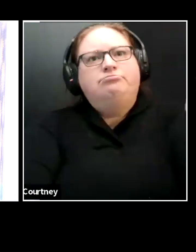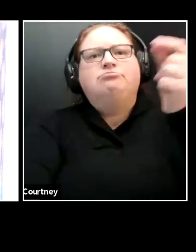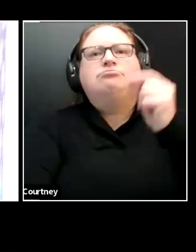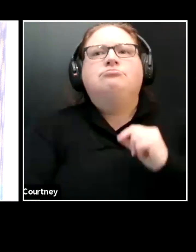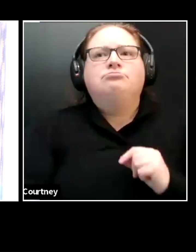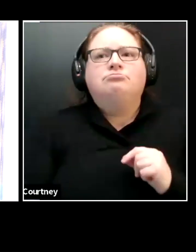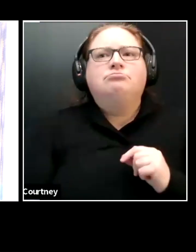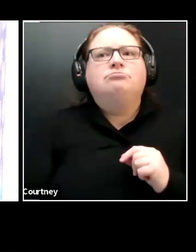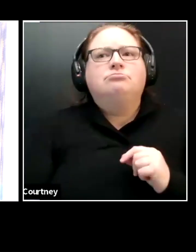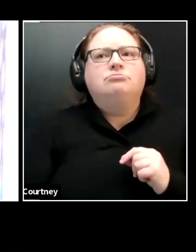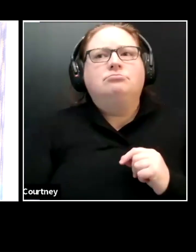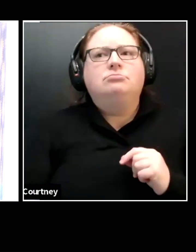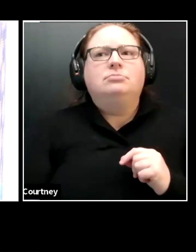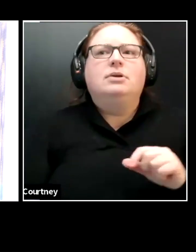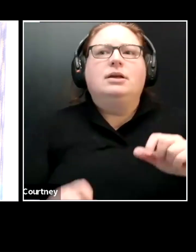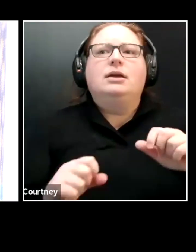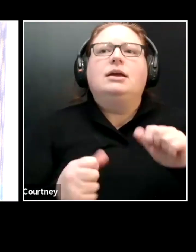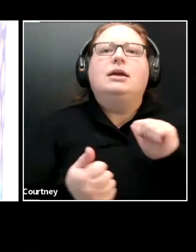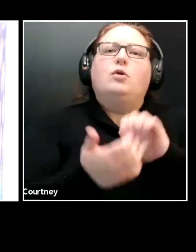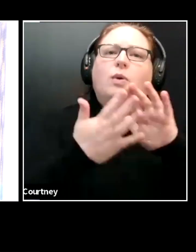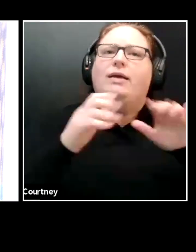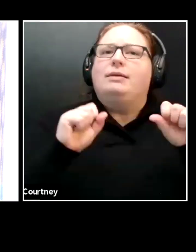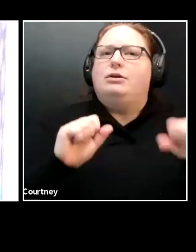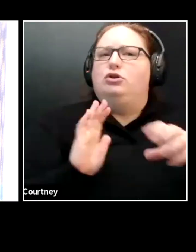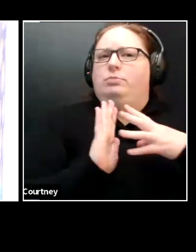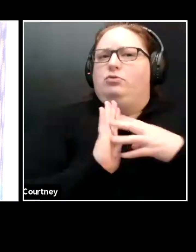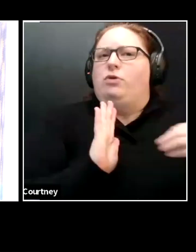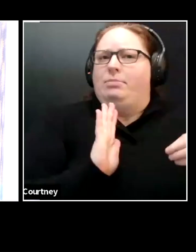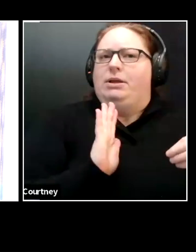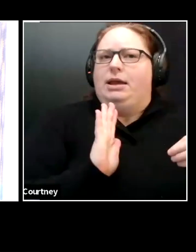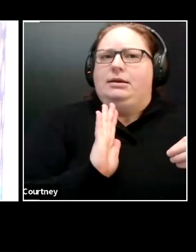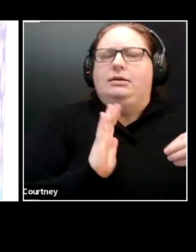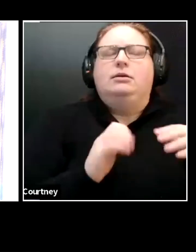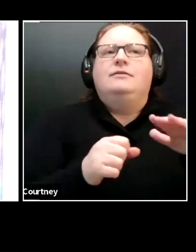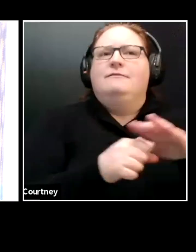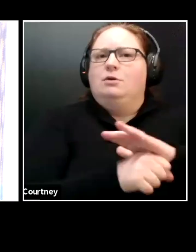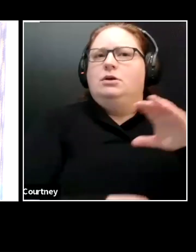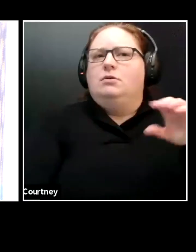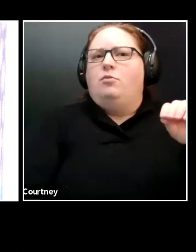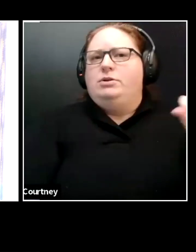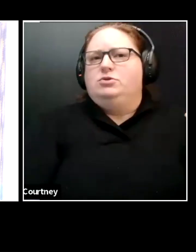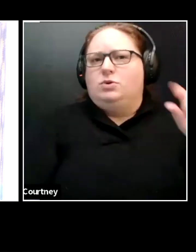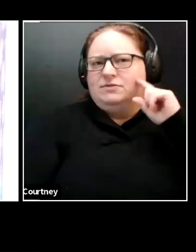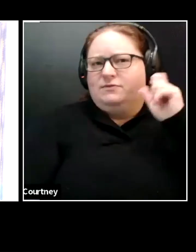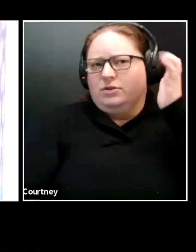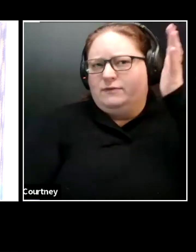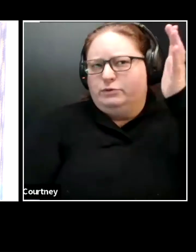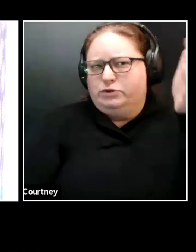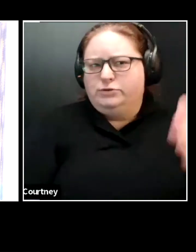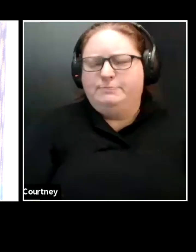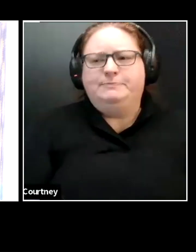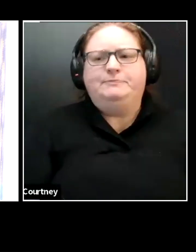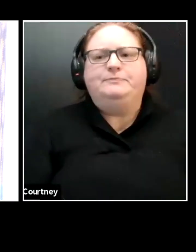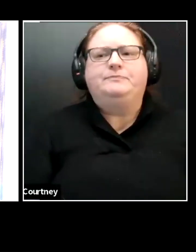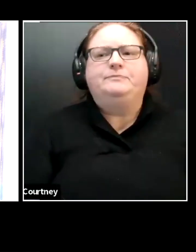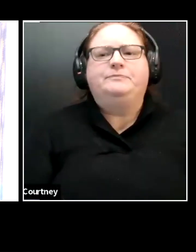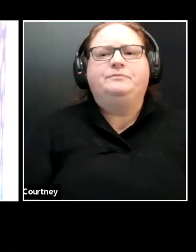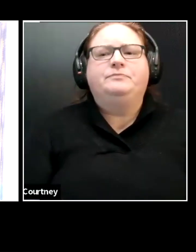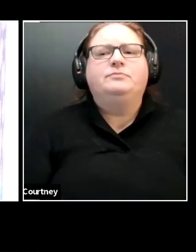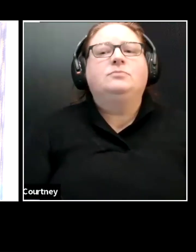that we knew could be replicated um in a fully open-source way in the future. Um also the scale